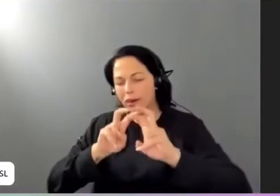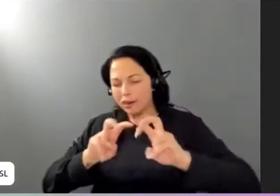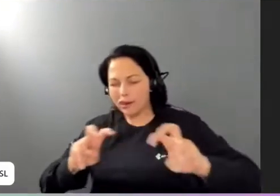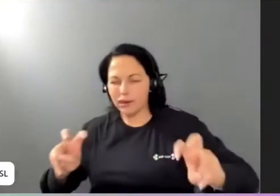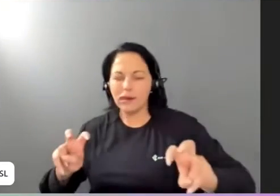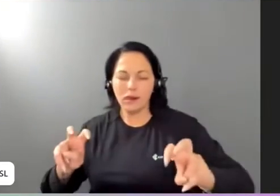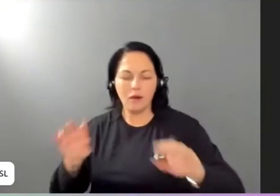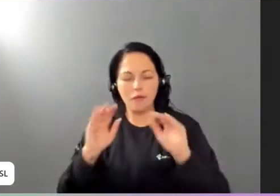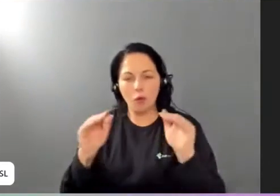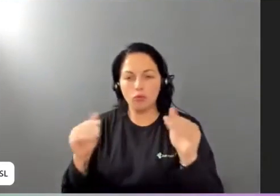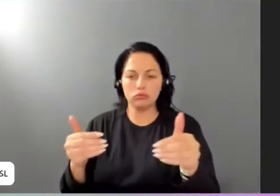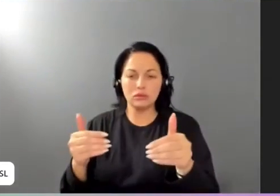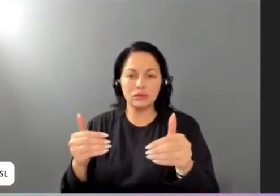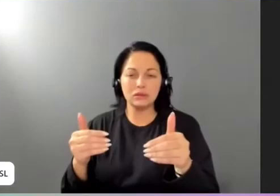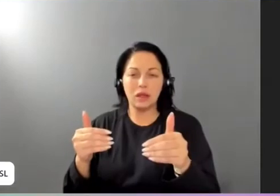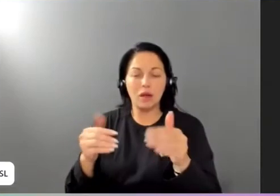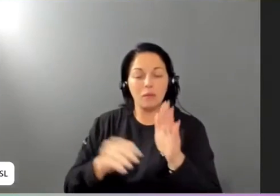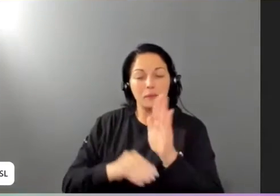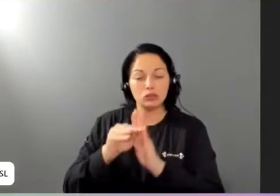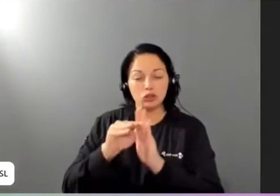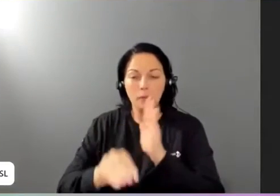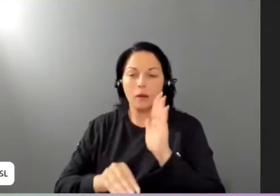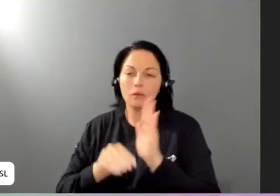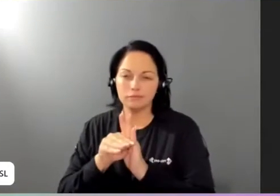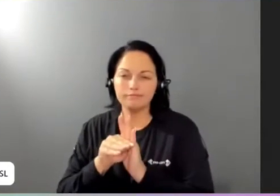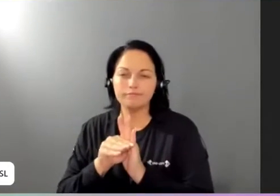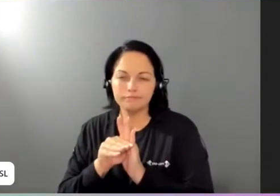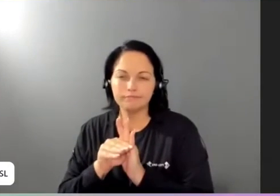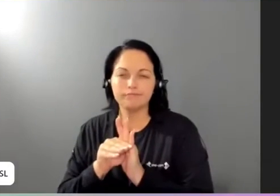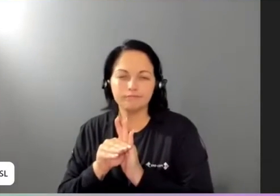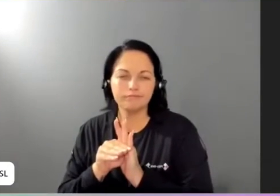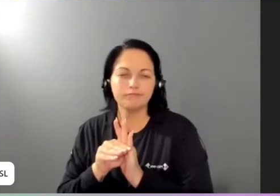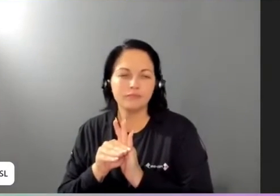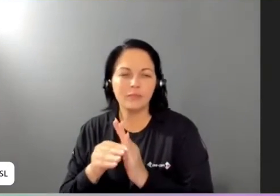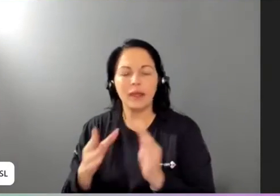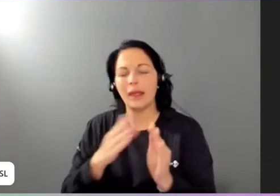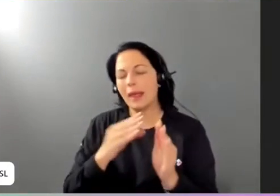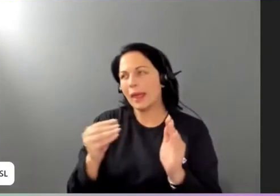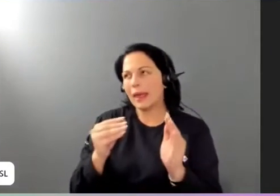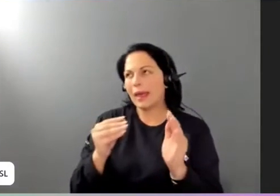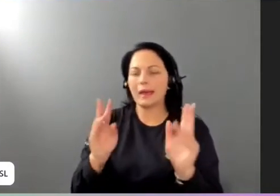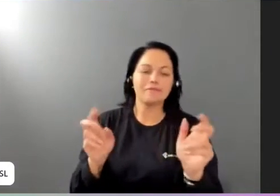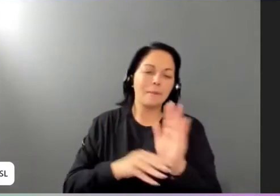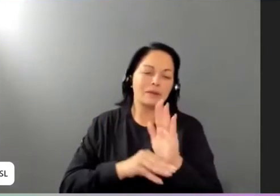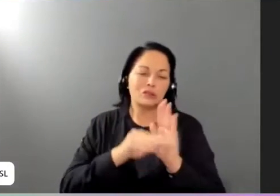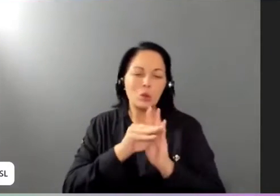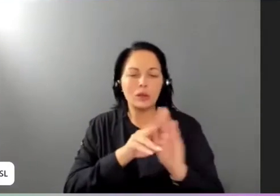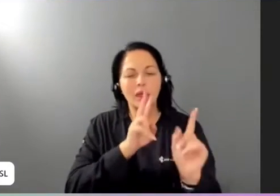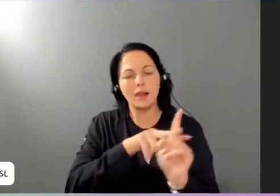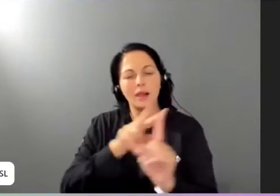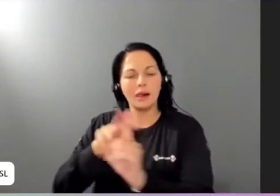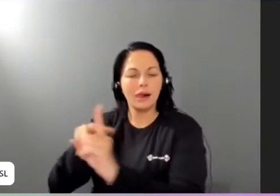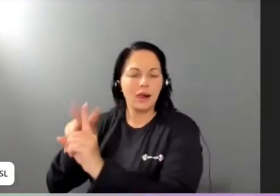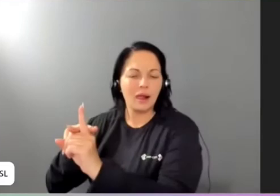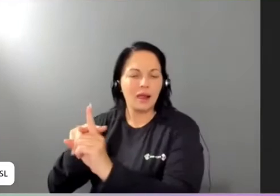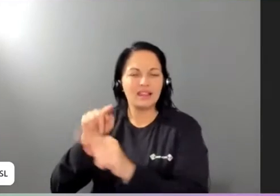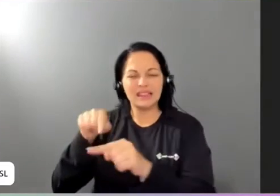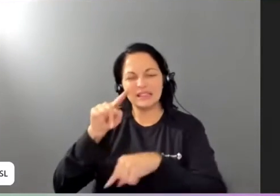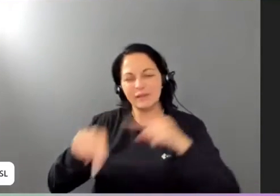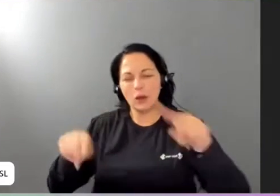and we use them. But they're typically a function of substance, these dimensions or variables that are being examined, or the focus of our maturity model assessments.